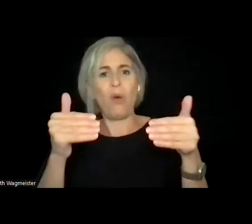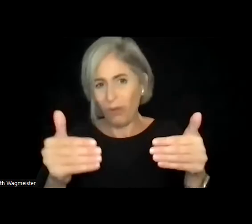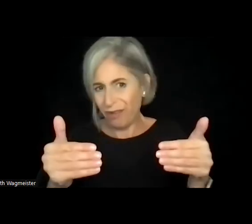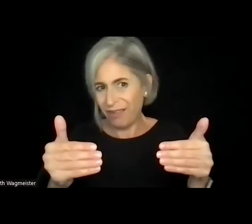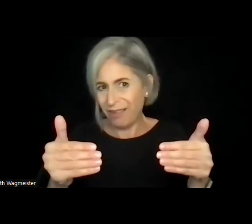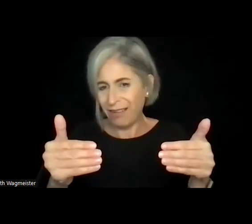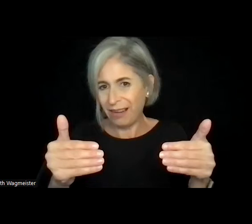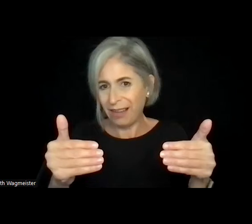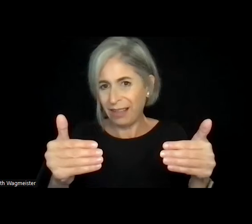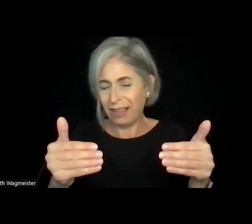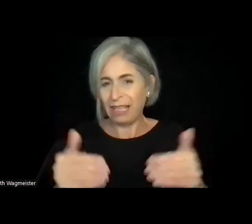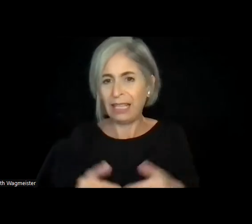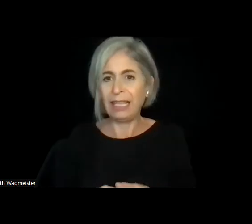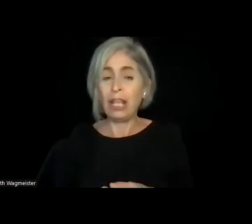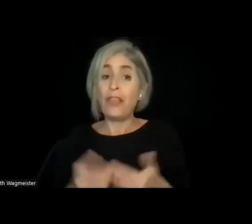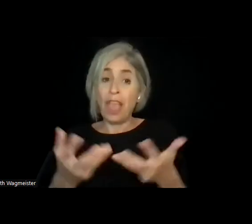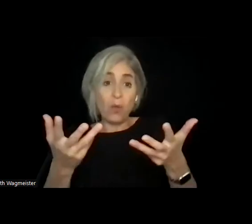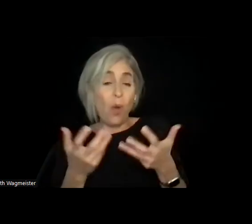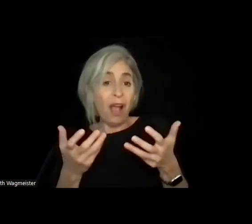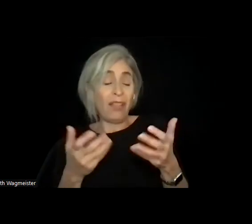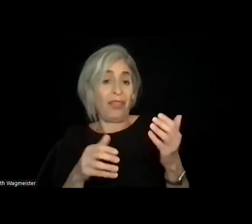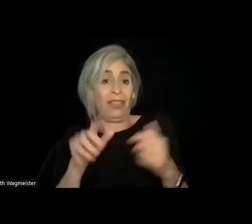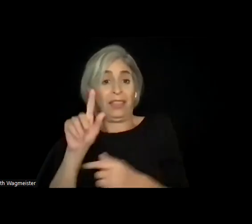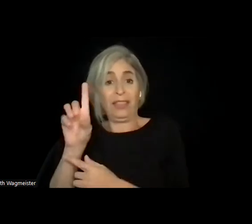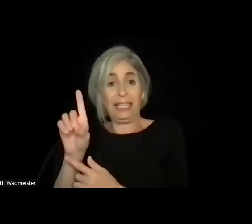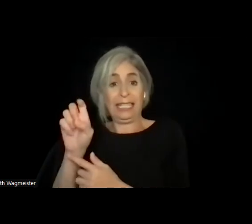discussions as well around innovations and how much innovators